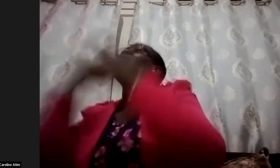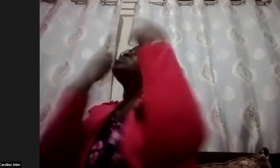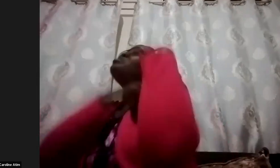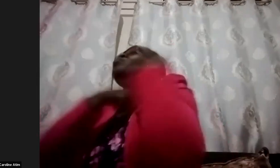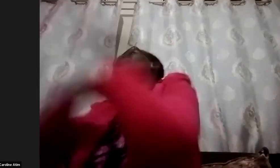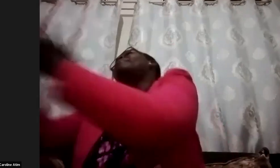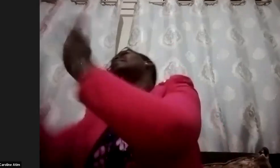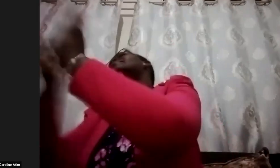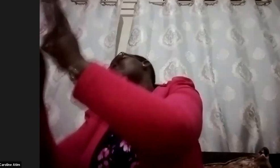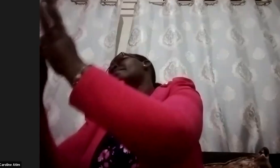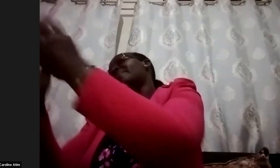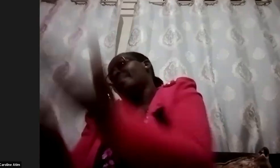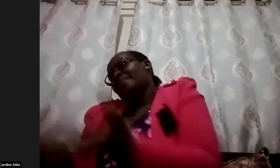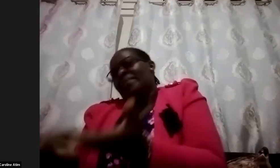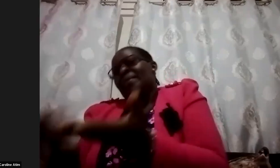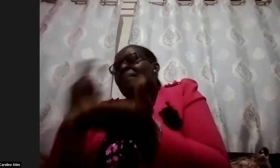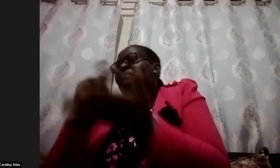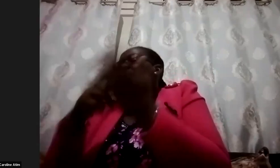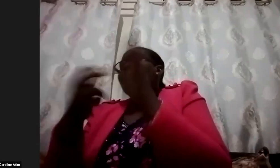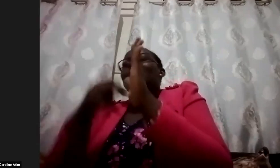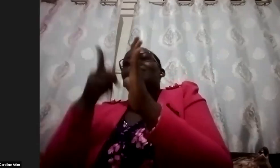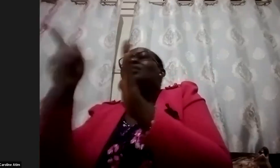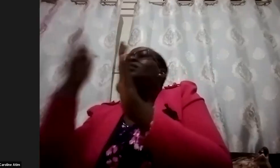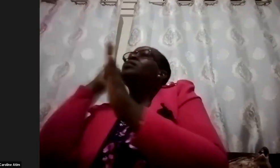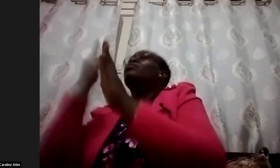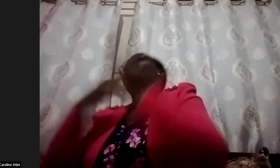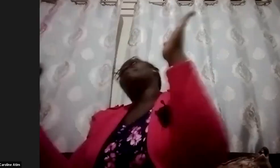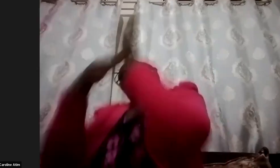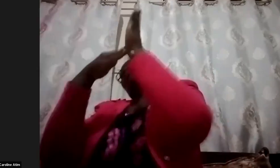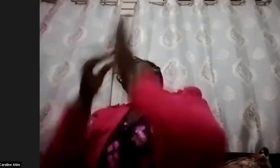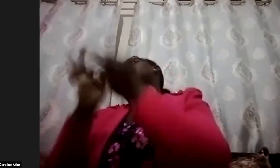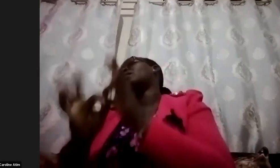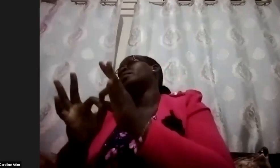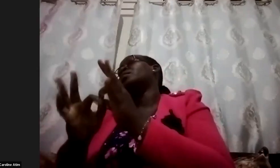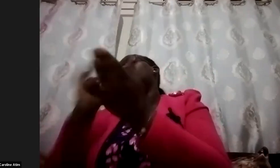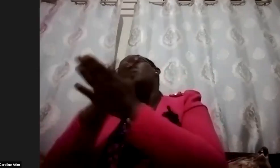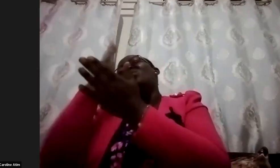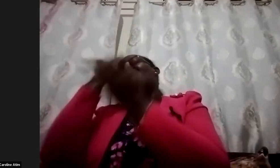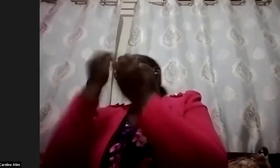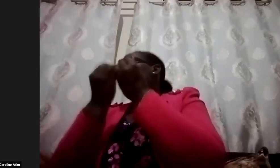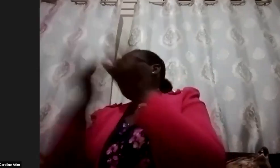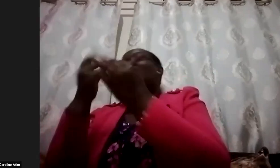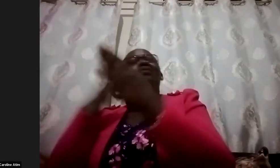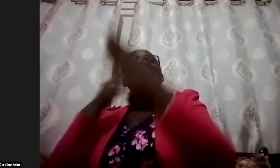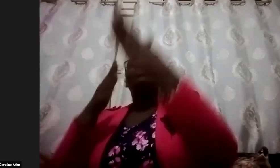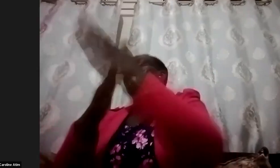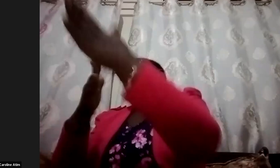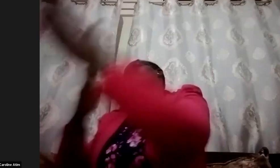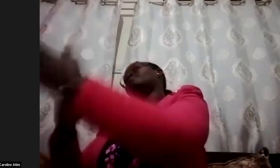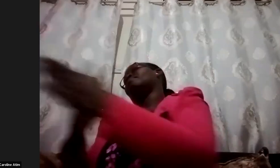that you as the refugee -- deaf refugee, you're supposed to keep up with the pace of your sign language interpreter. This has been a big